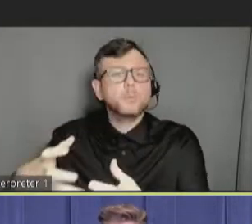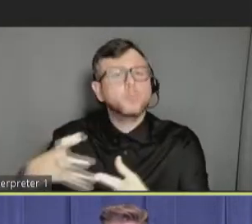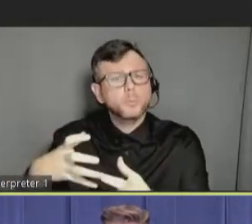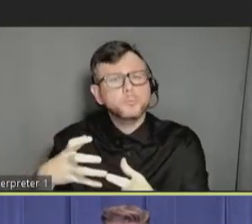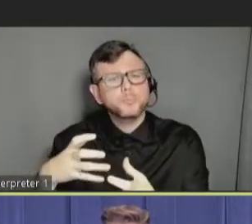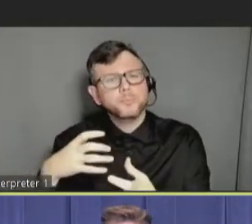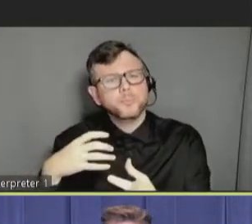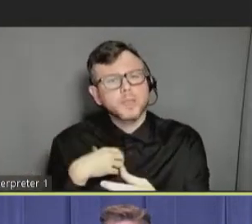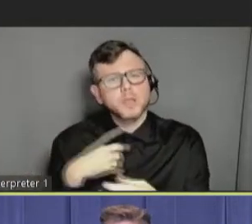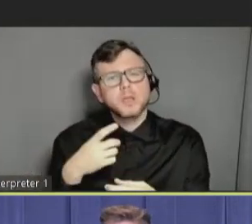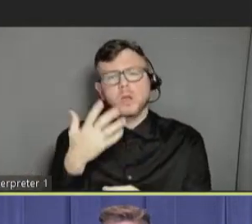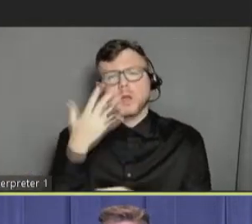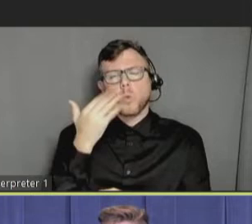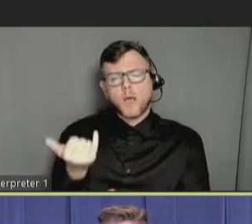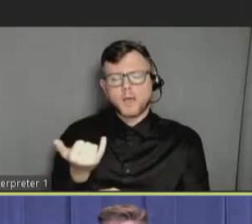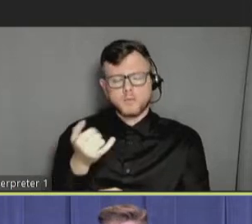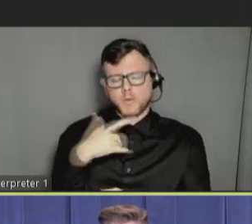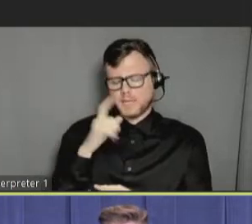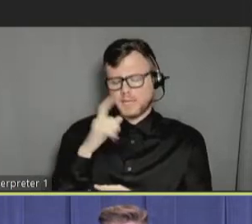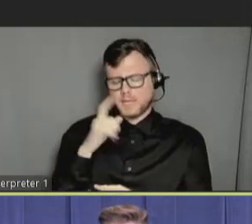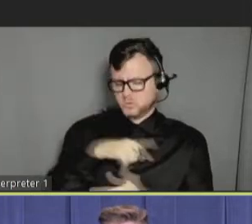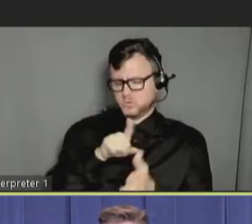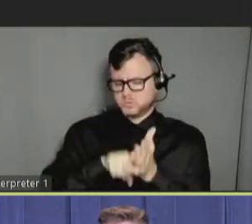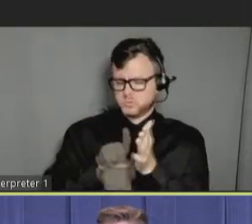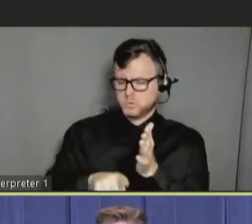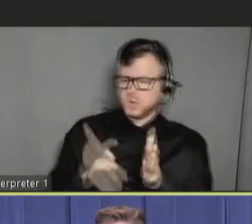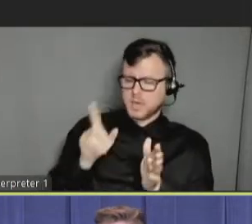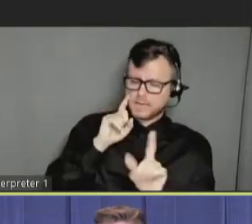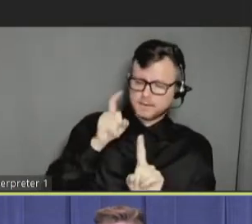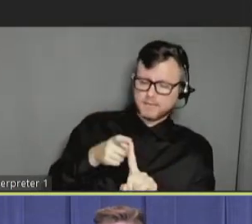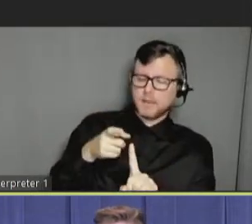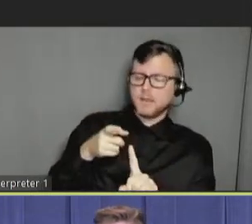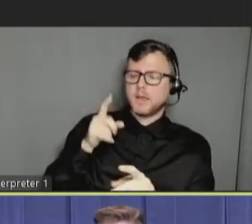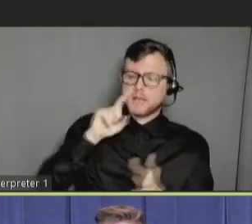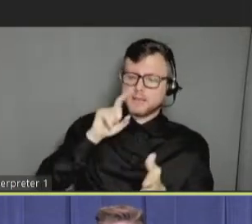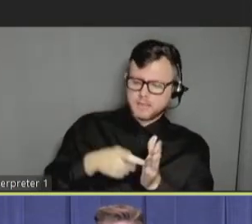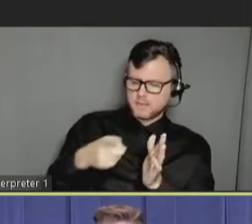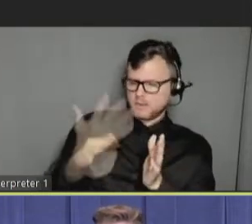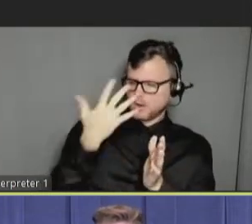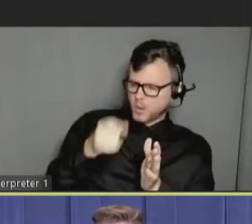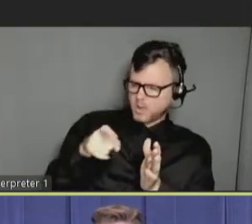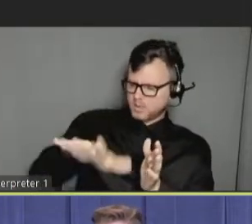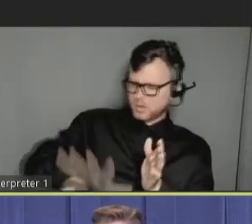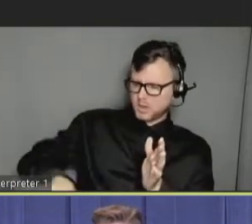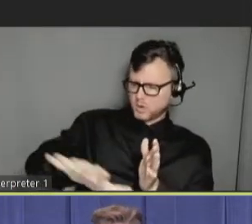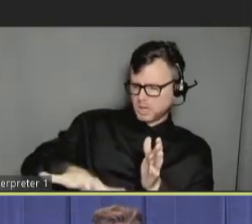areas might have lower rates of coverage. So, for instance, sitting down with vaccine hesitant